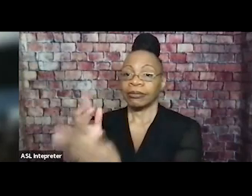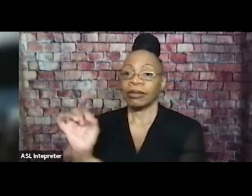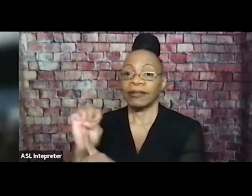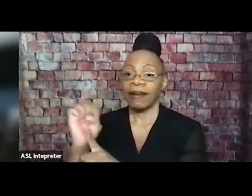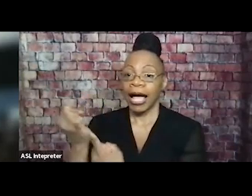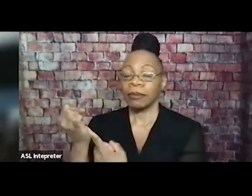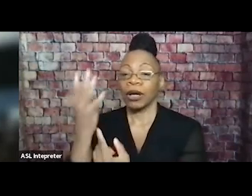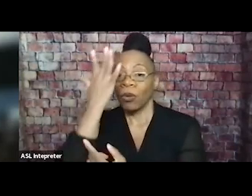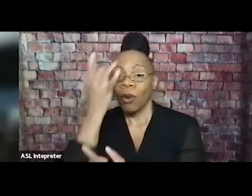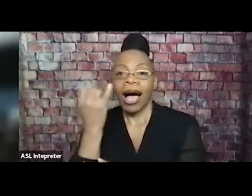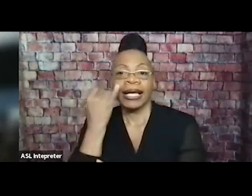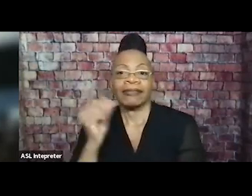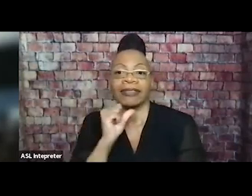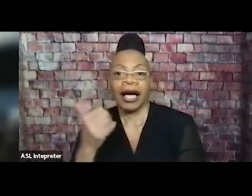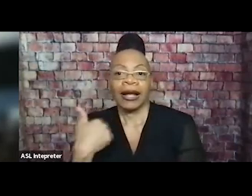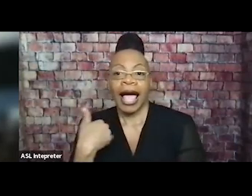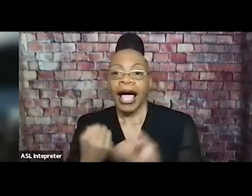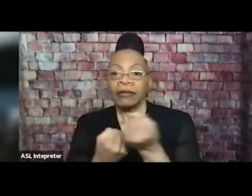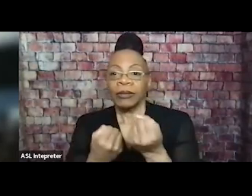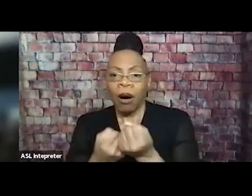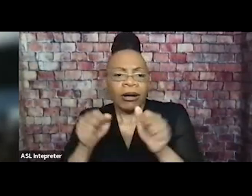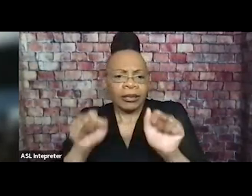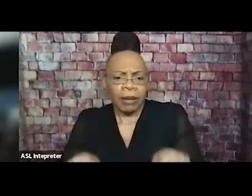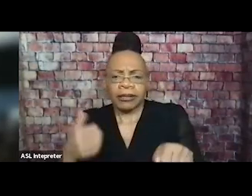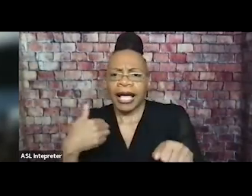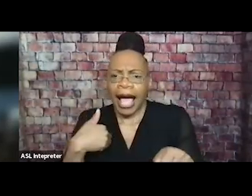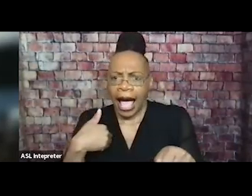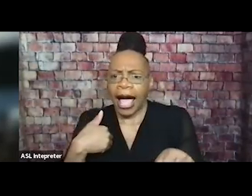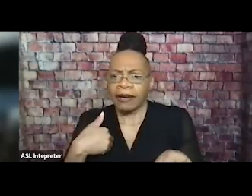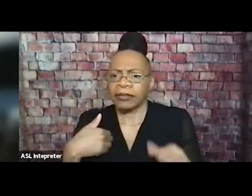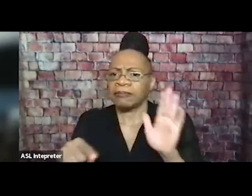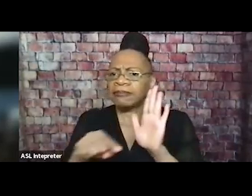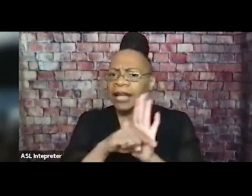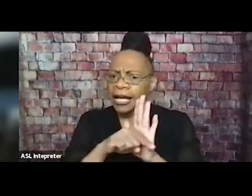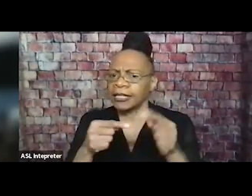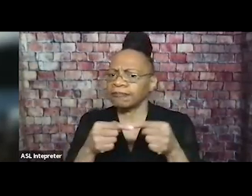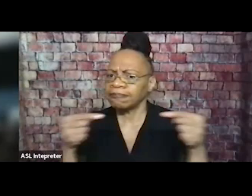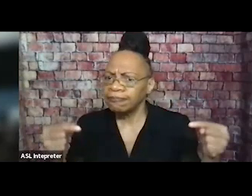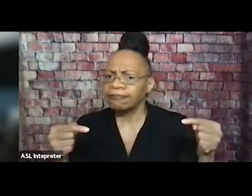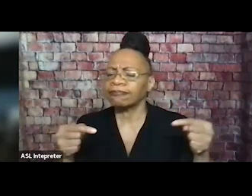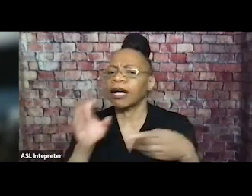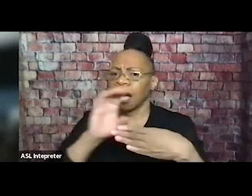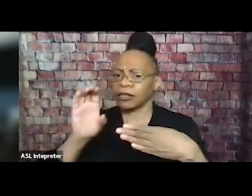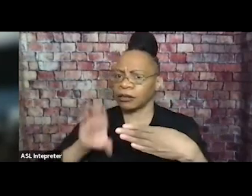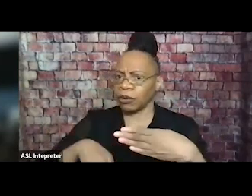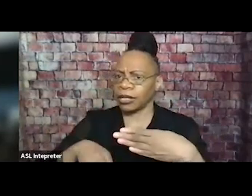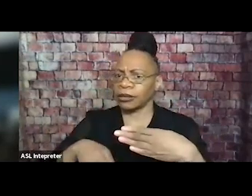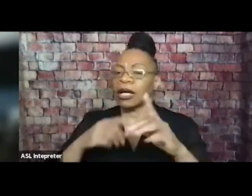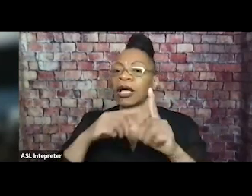they would likely have some other adverse consequence. When working with individuals that are incarcerated,